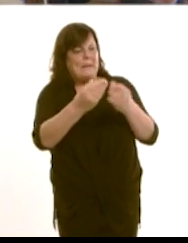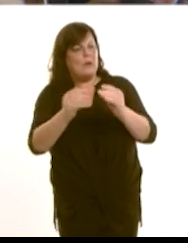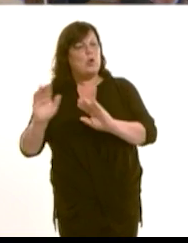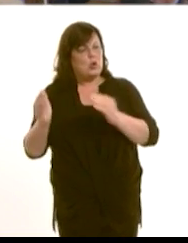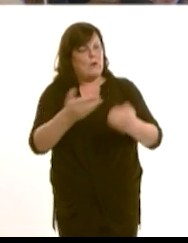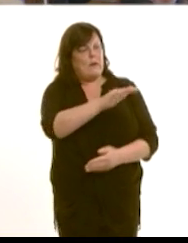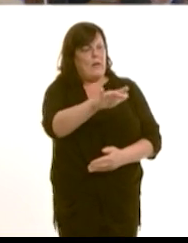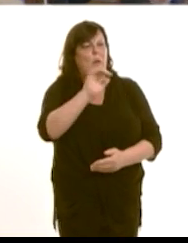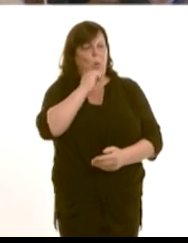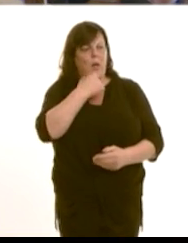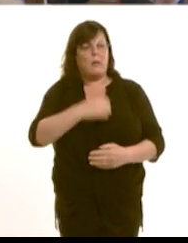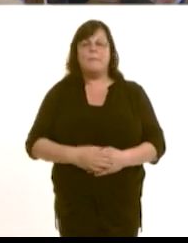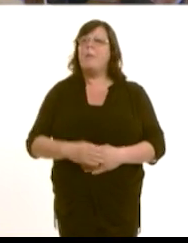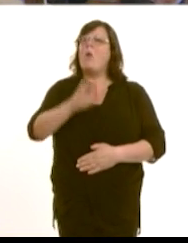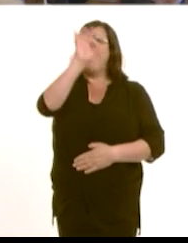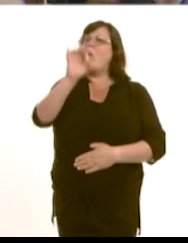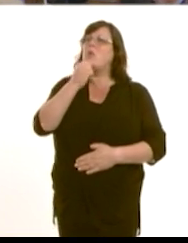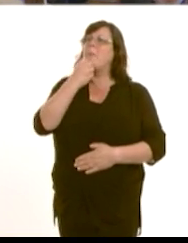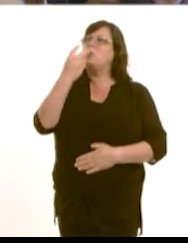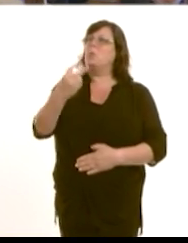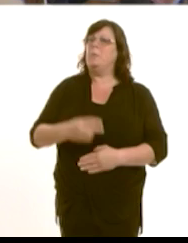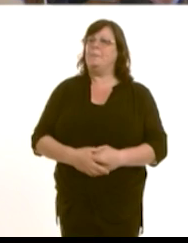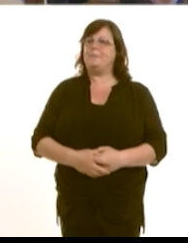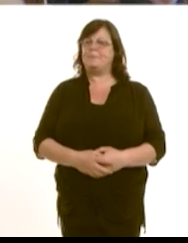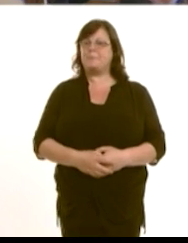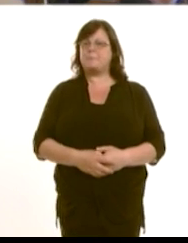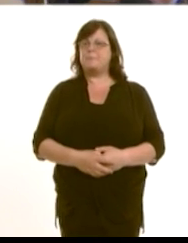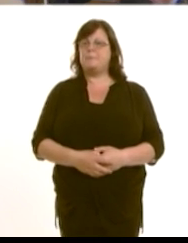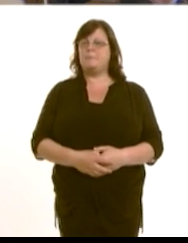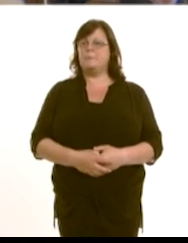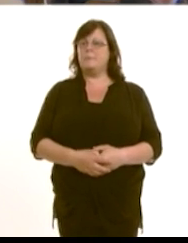Neil McEvoy: 2.